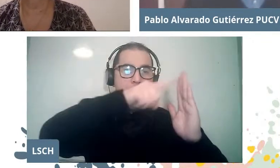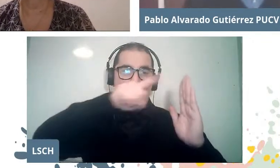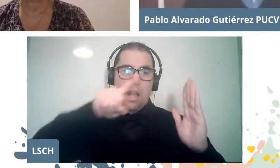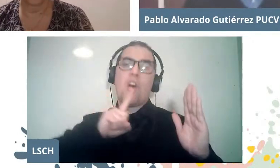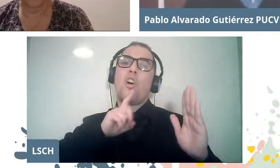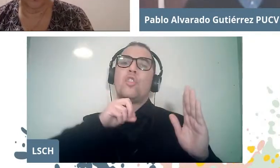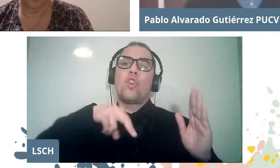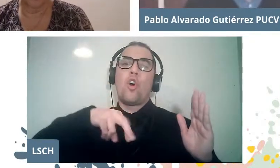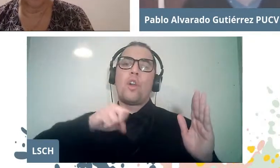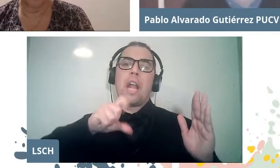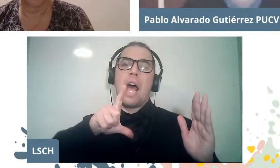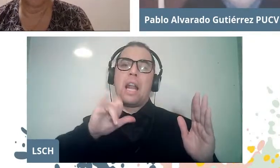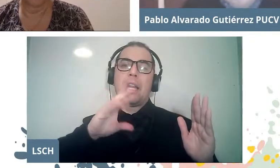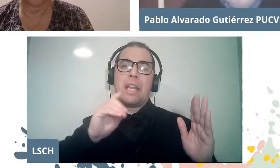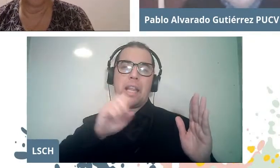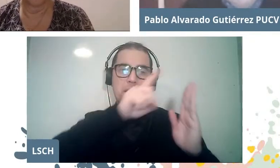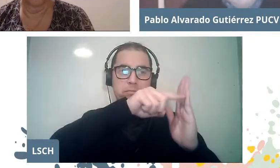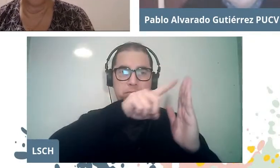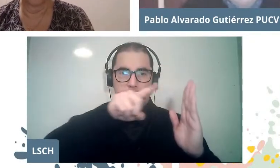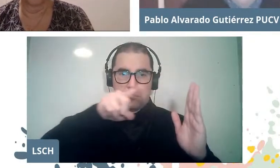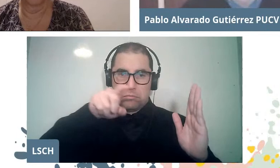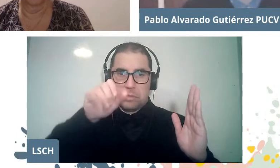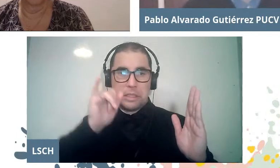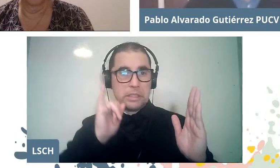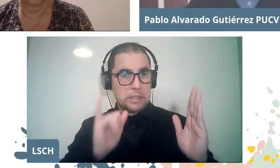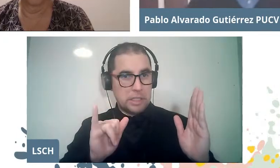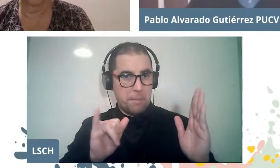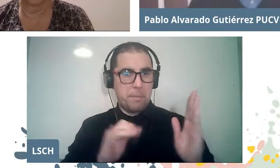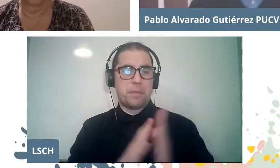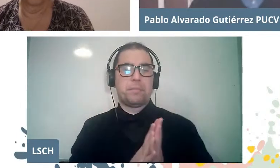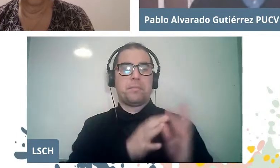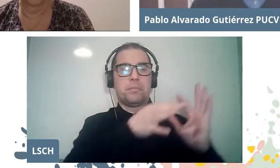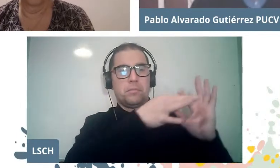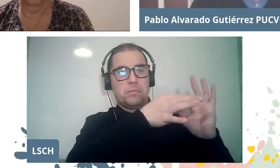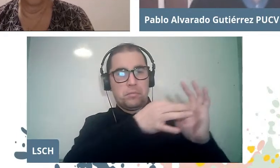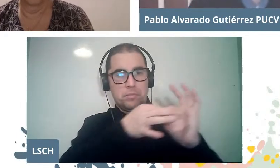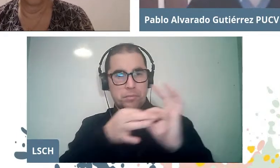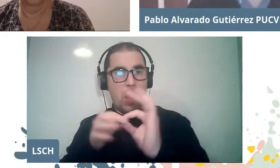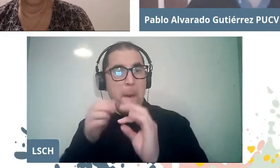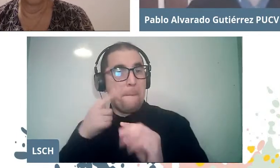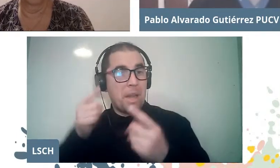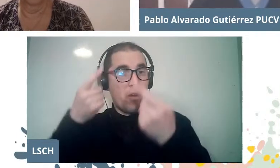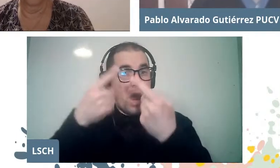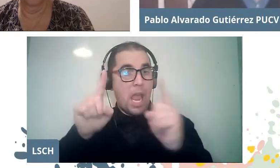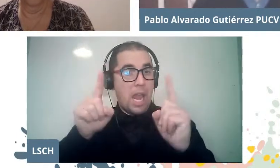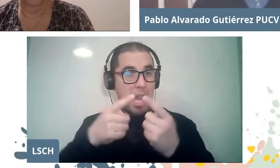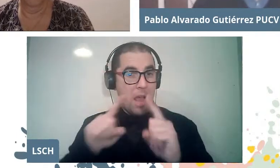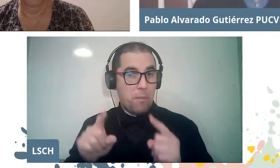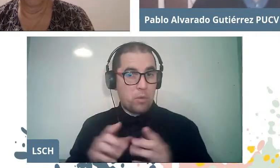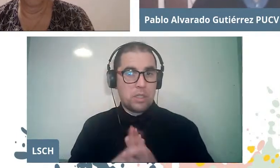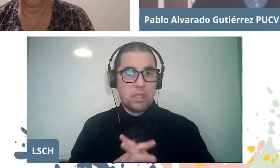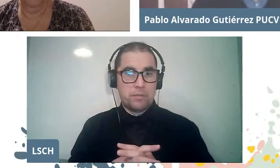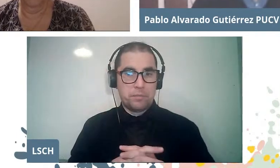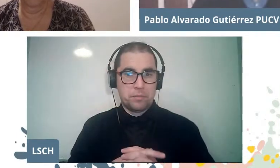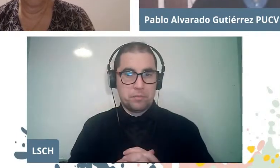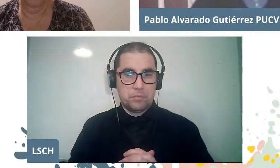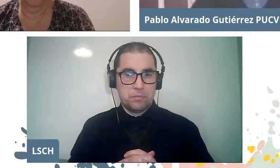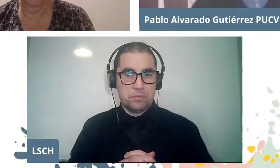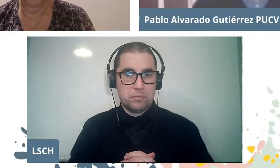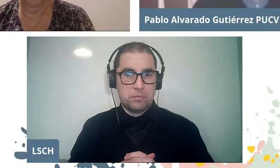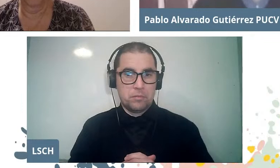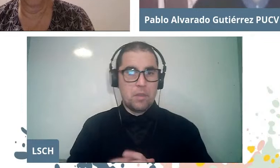However, in music we have usually faced ruptures.